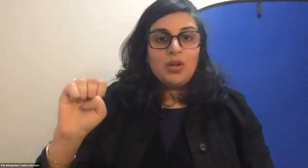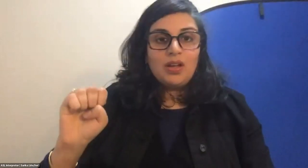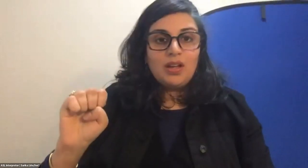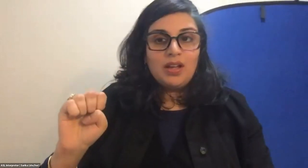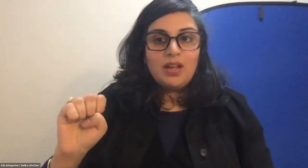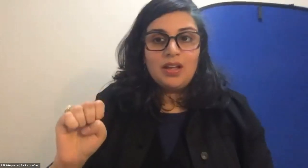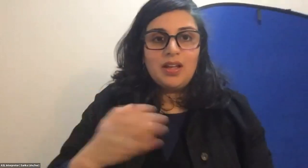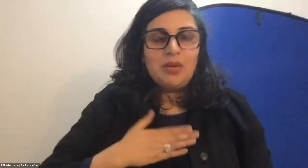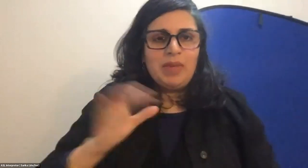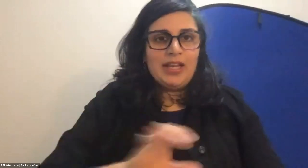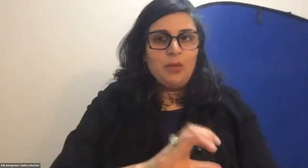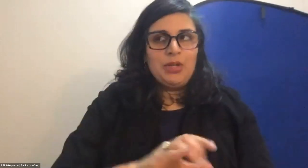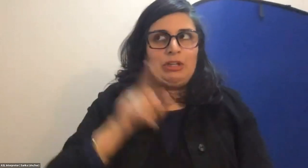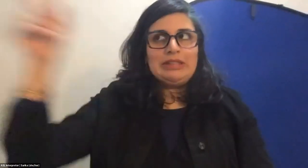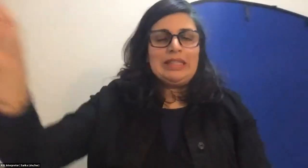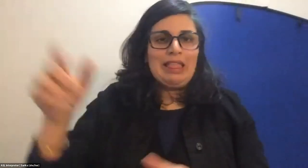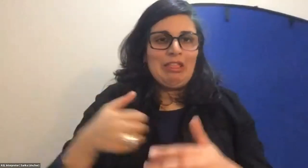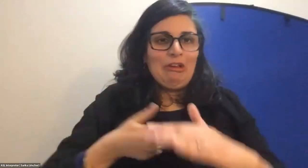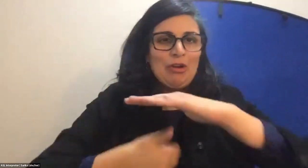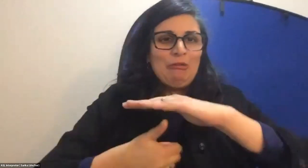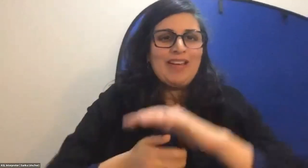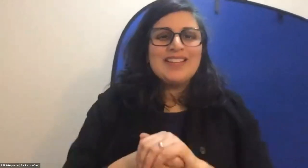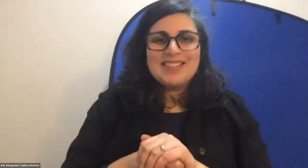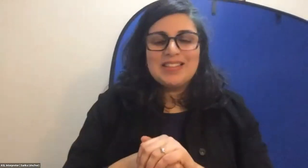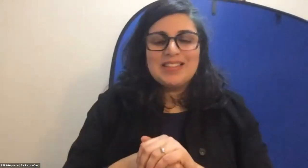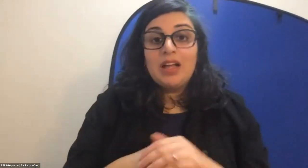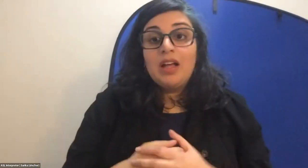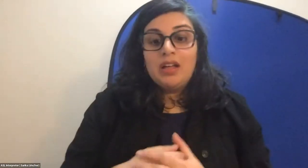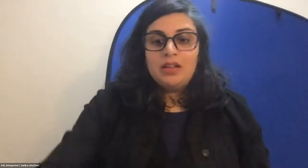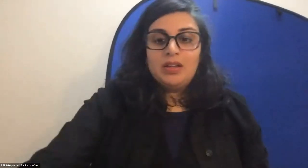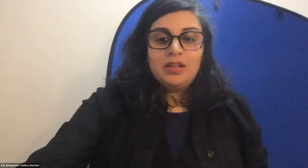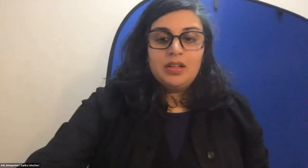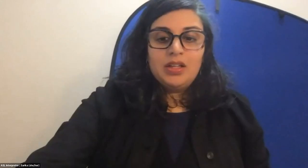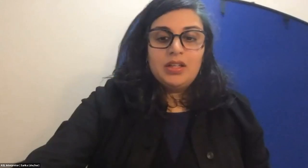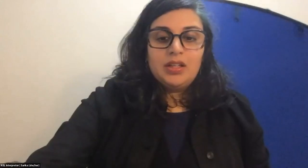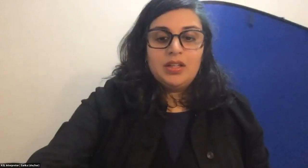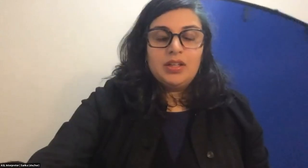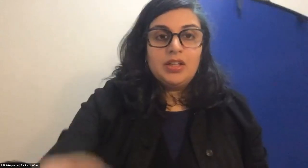If you'd like to start your story now. >> You are good. My name is Chris.